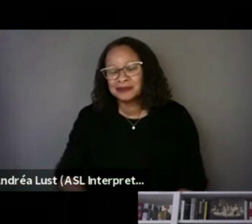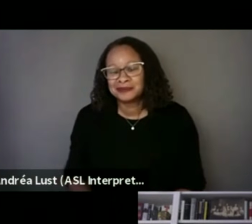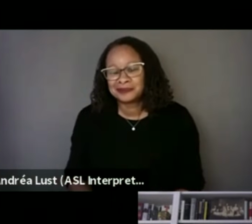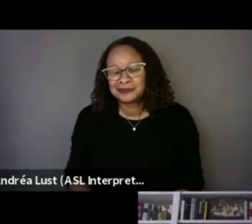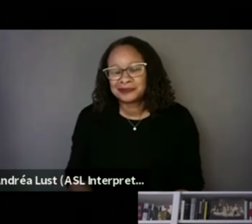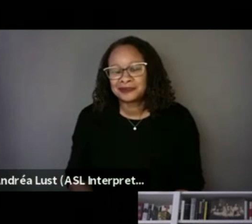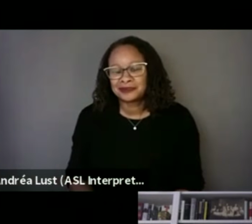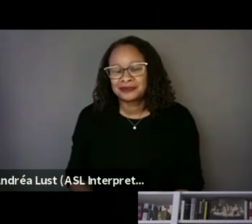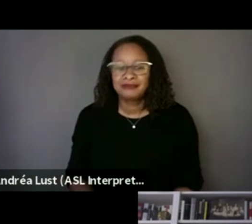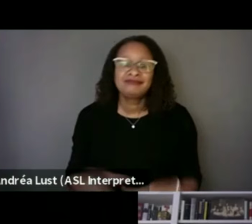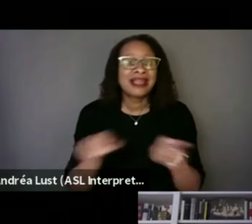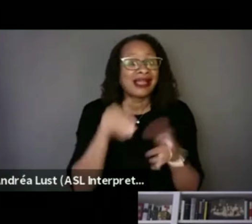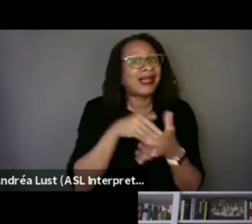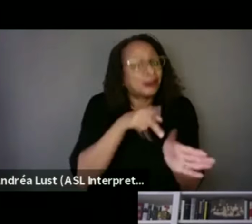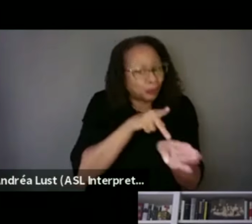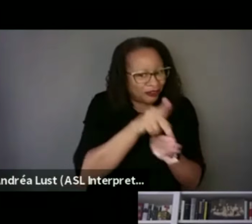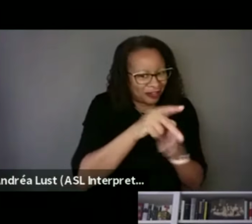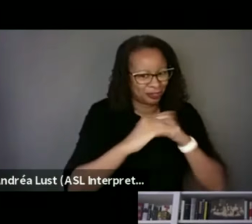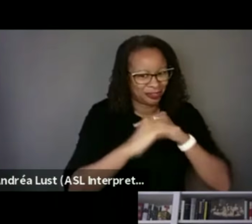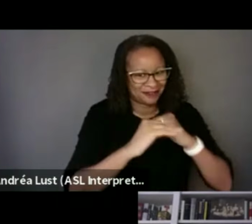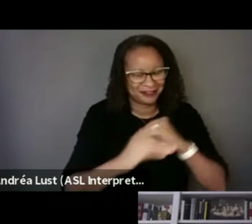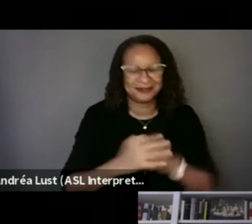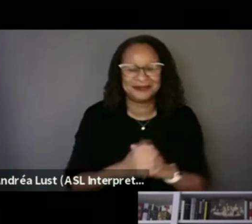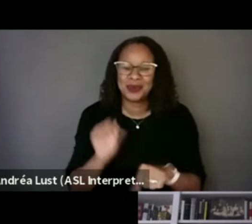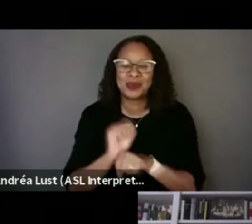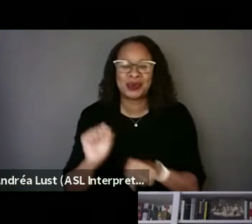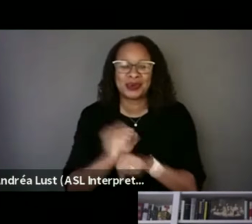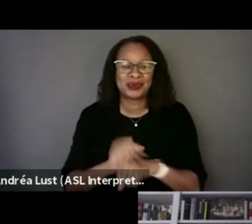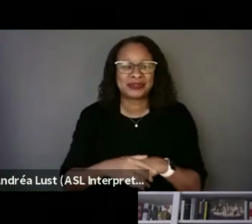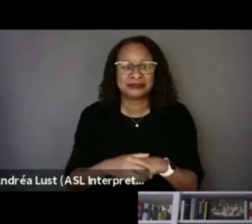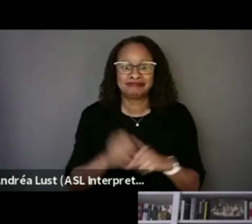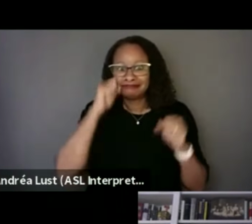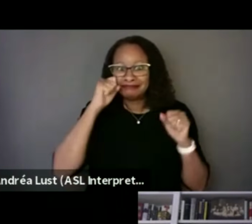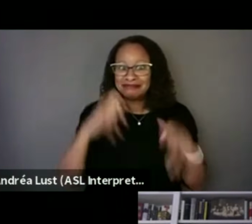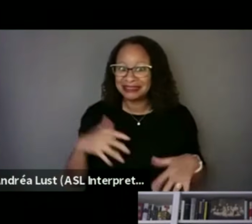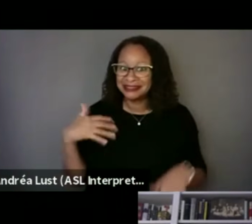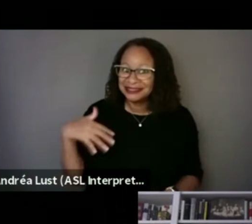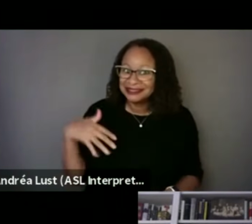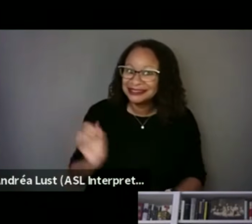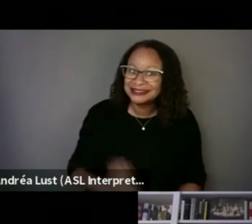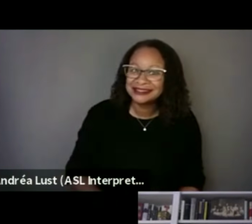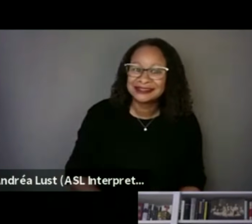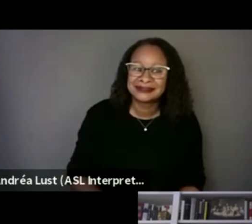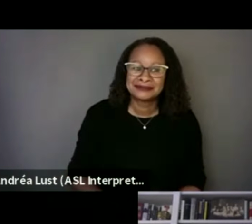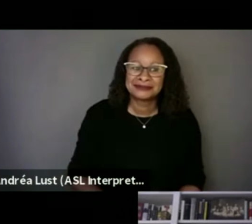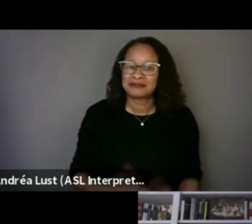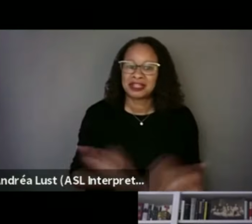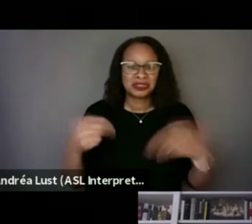professional level work. Wow, that's amazing. You know, it's all downhill from here.